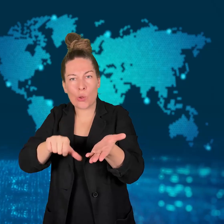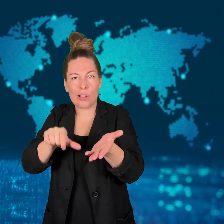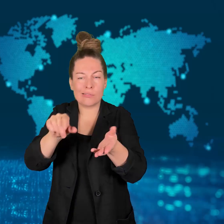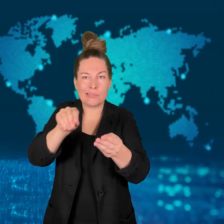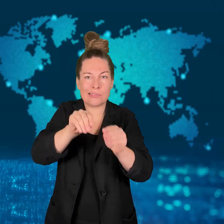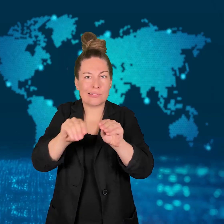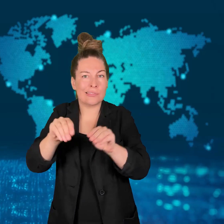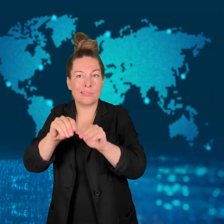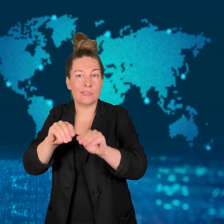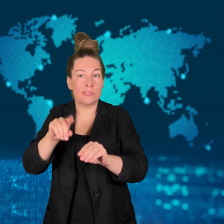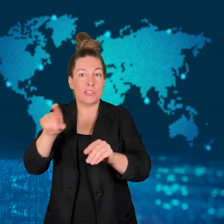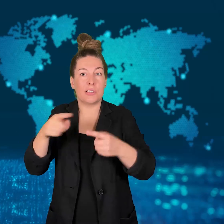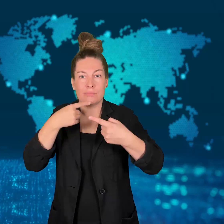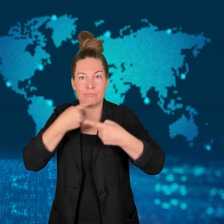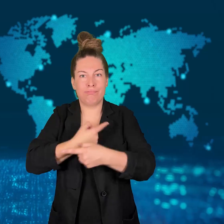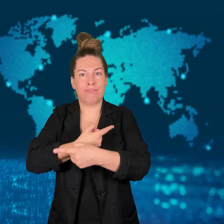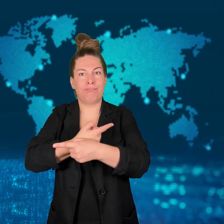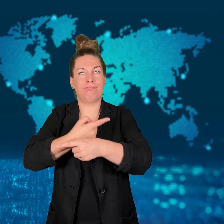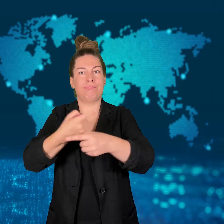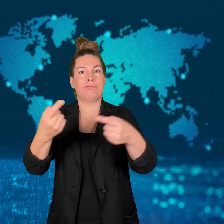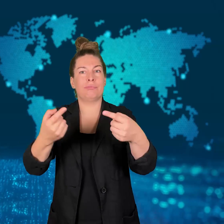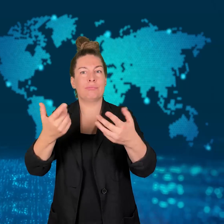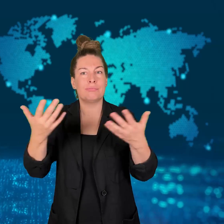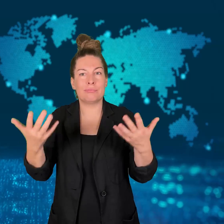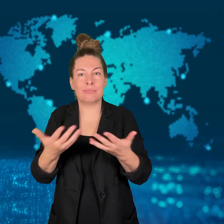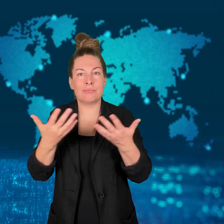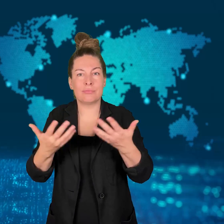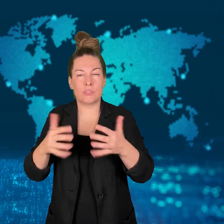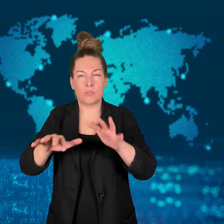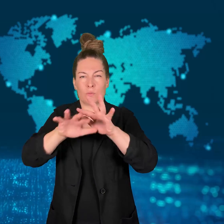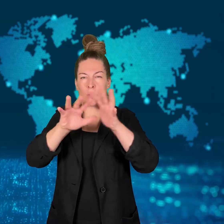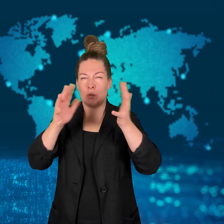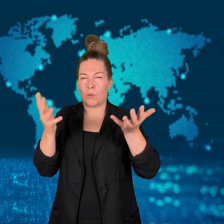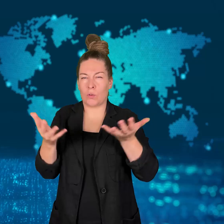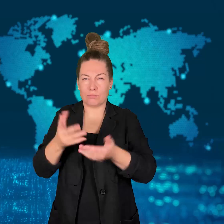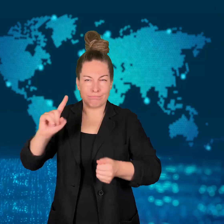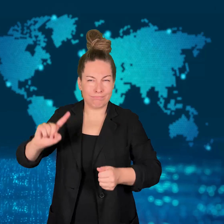in the world's first eye transplant.